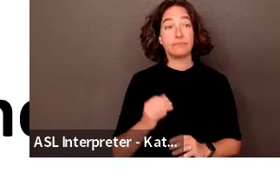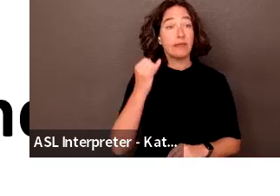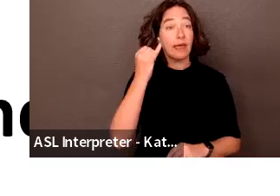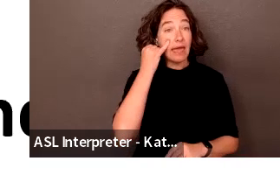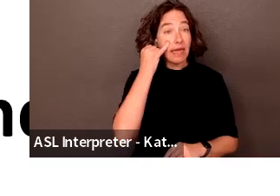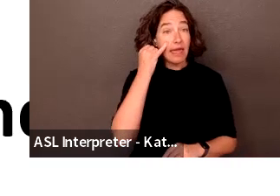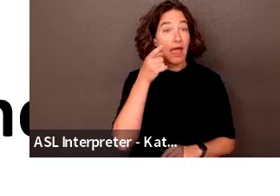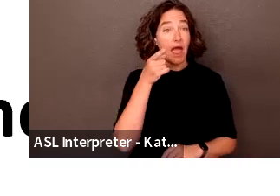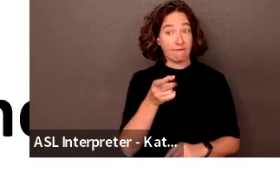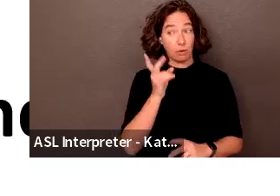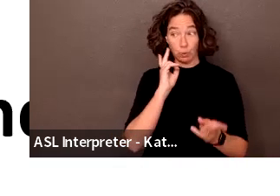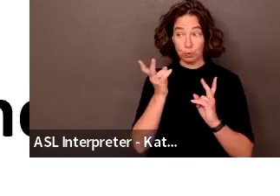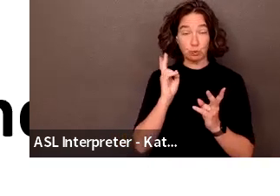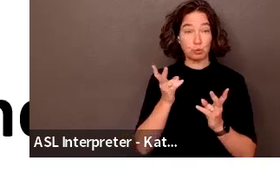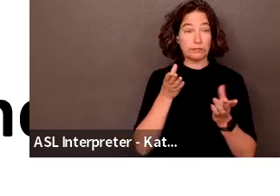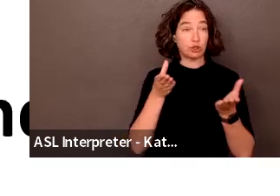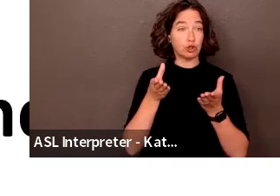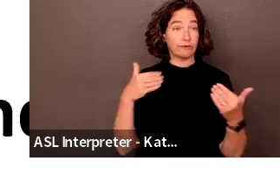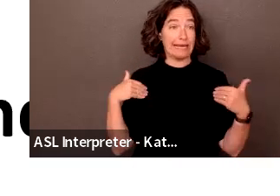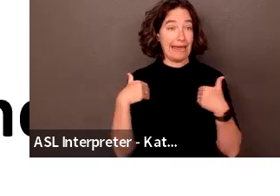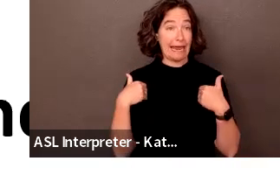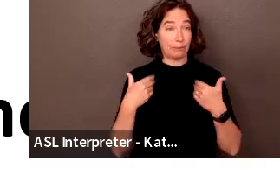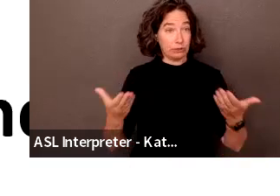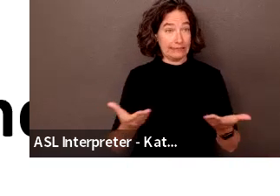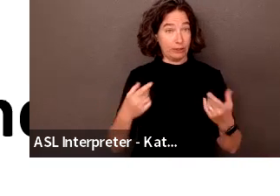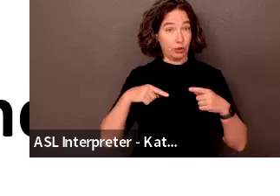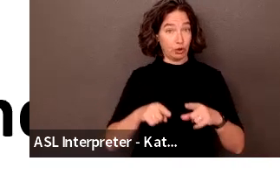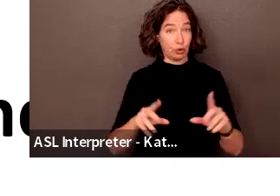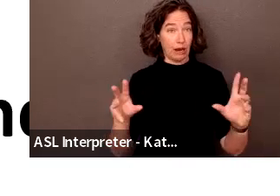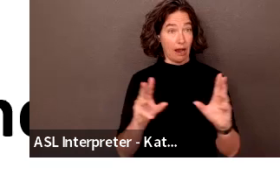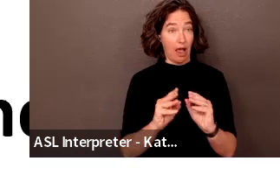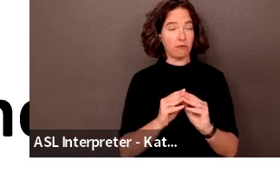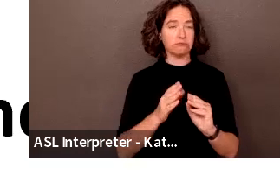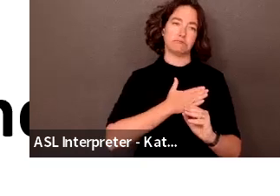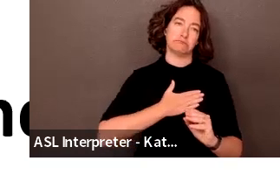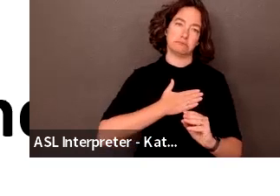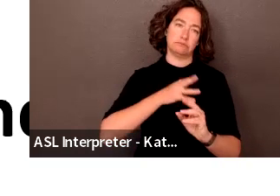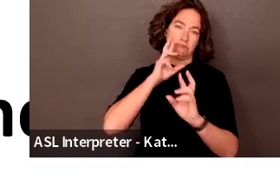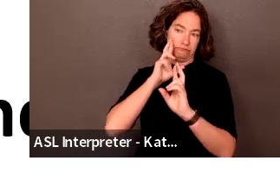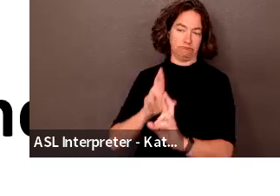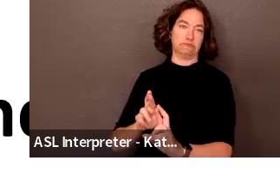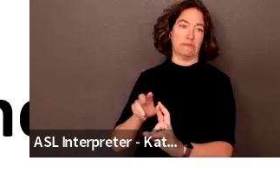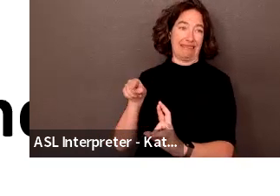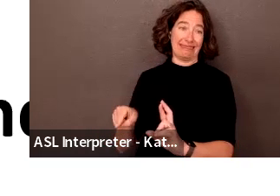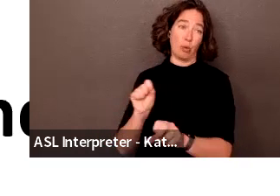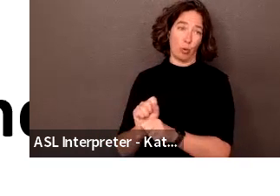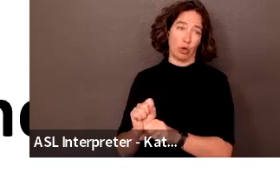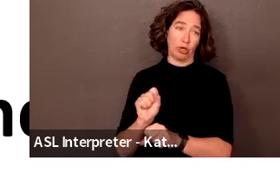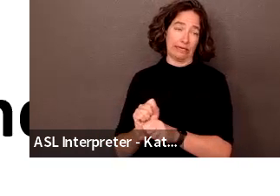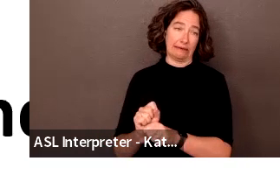for you. And get it back to you because a lot of times I don't feel comfortable speaking up in conferences or meetings.